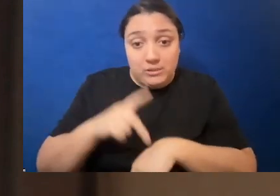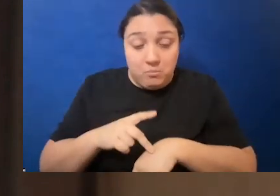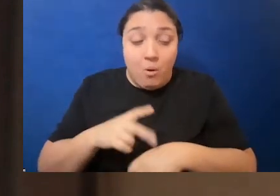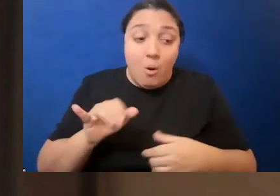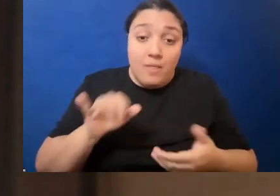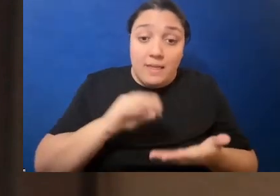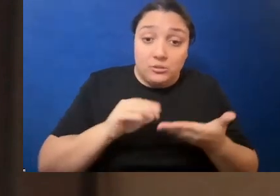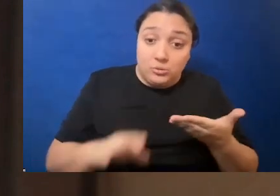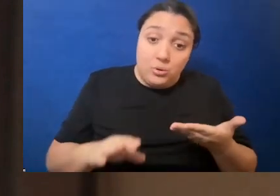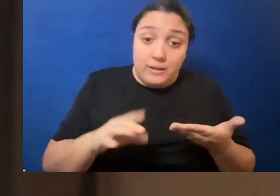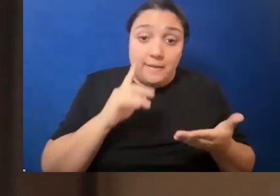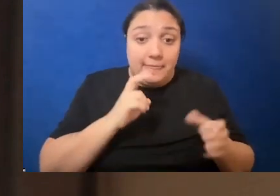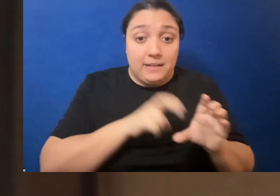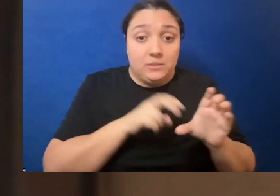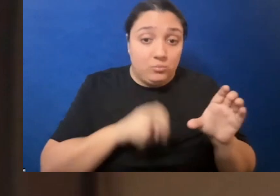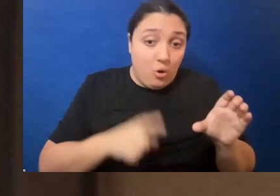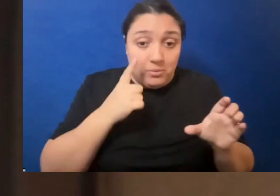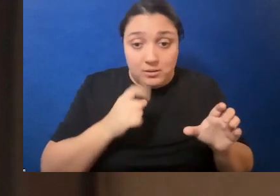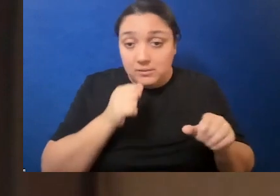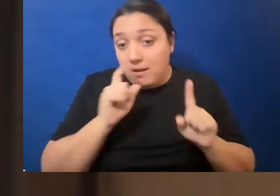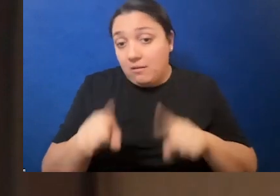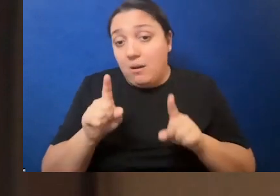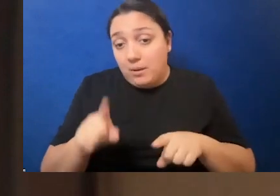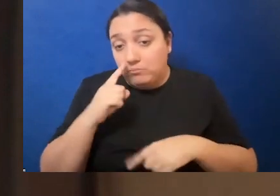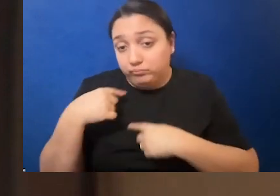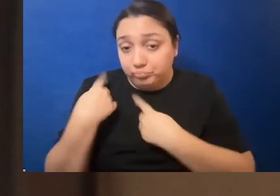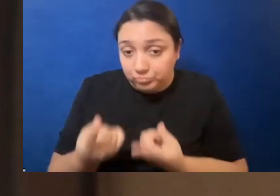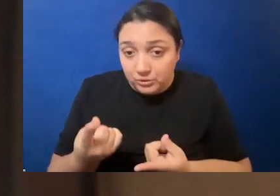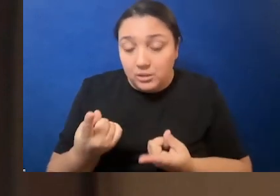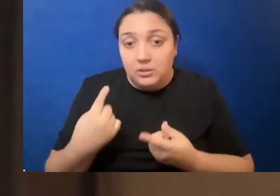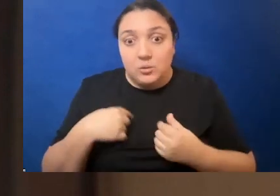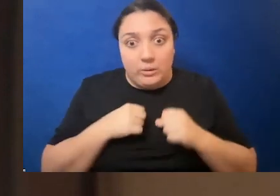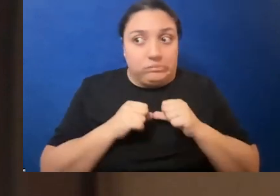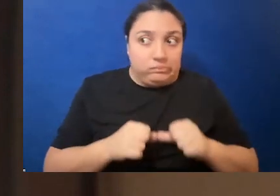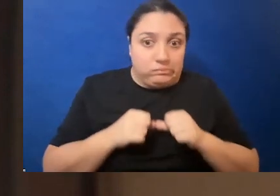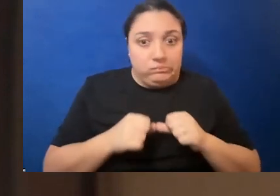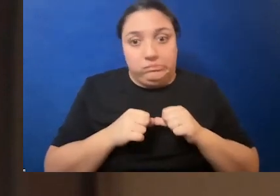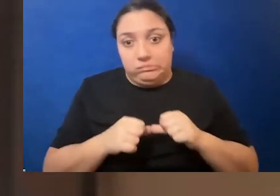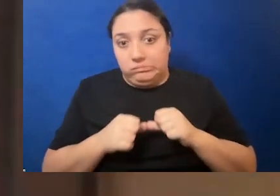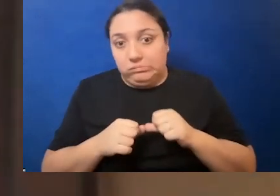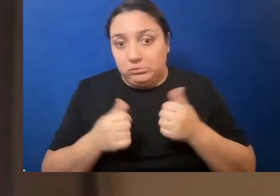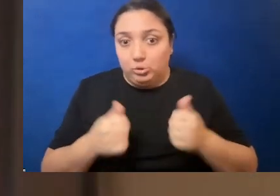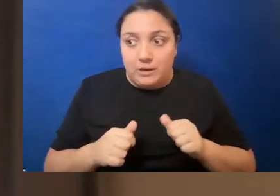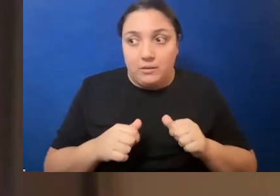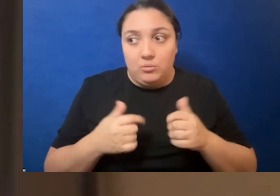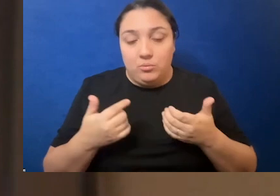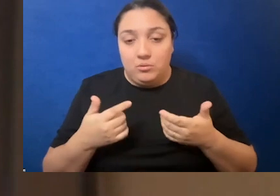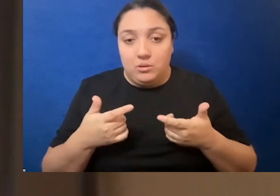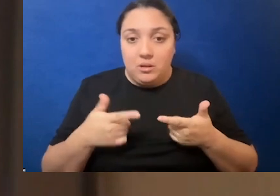BEING DISENROLLED BECAUSE THEY ARE NOT COMING IN, AND WE WOULD TRY TO LET IT RIDE.